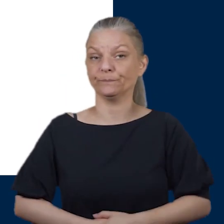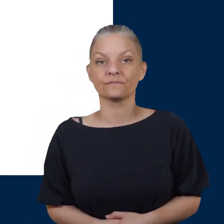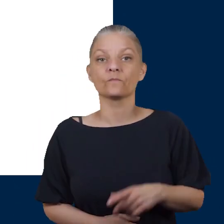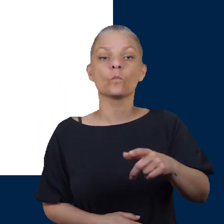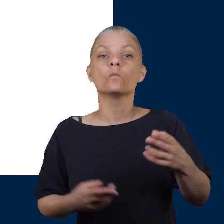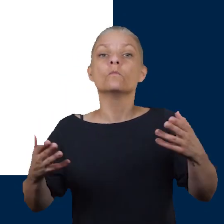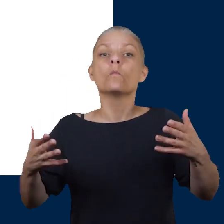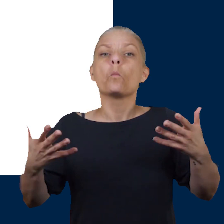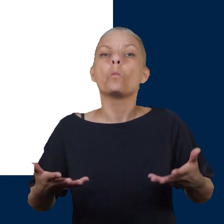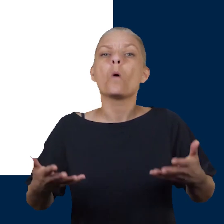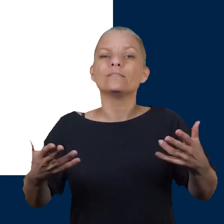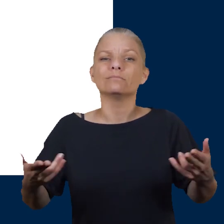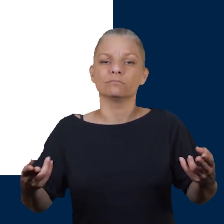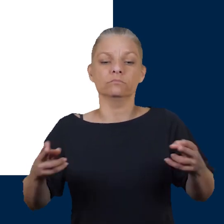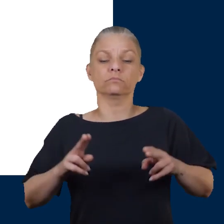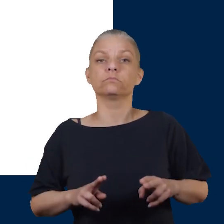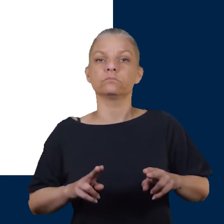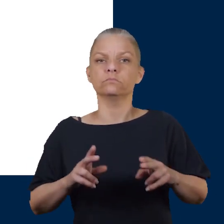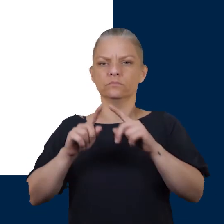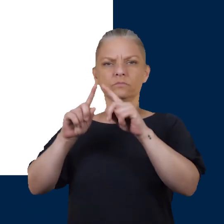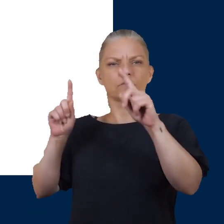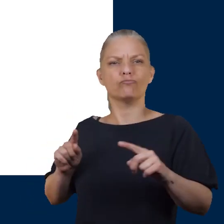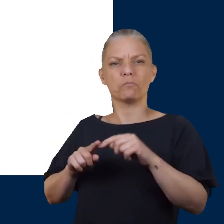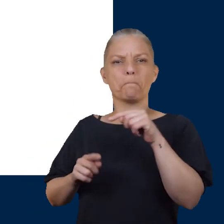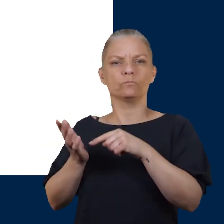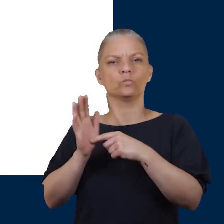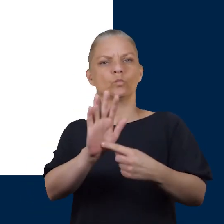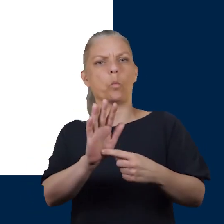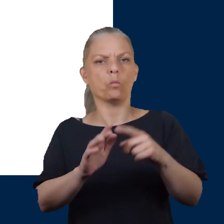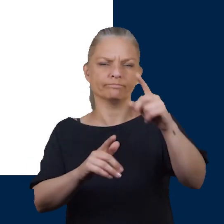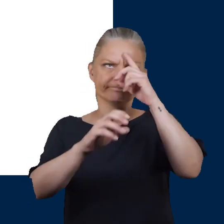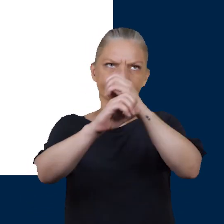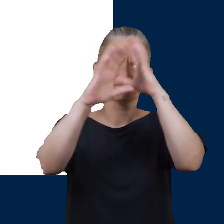The weight loss plate diagram shown here prompts you to think about portion sizes.